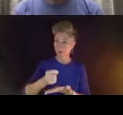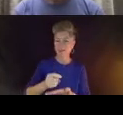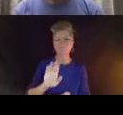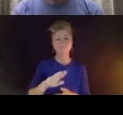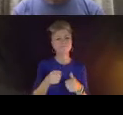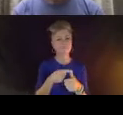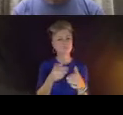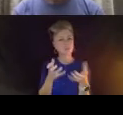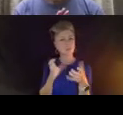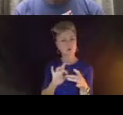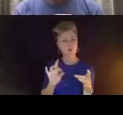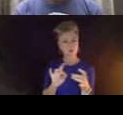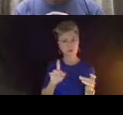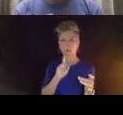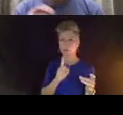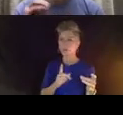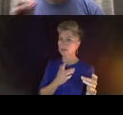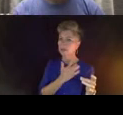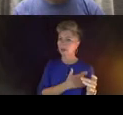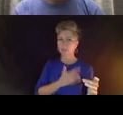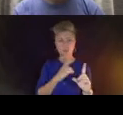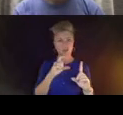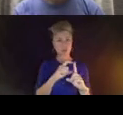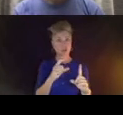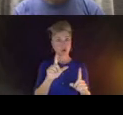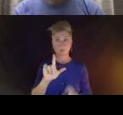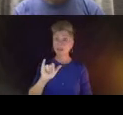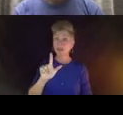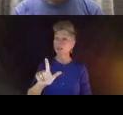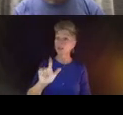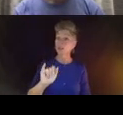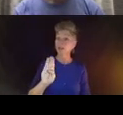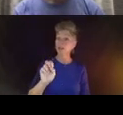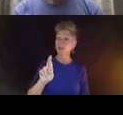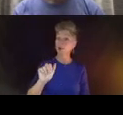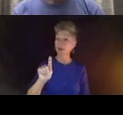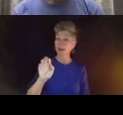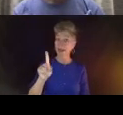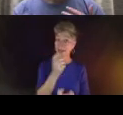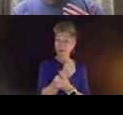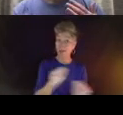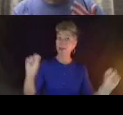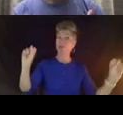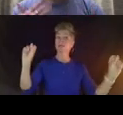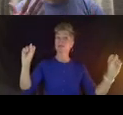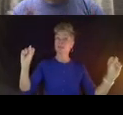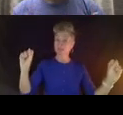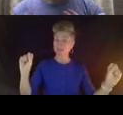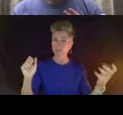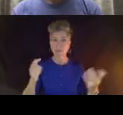I really appreciated the term liberated, the person that shared that because I think when we look at nonbinary